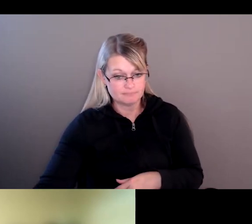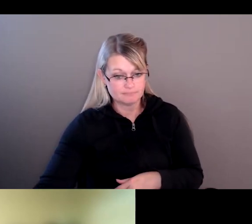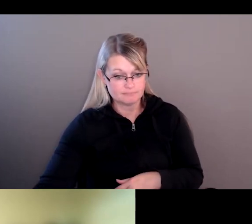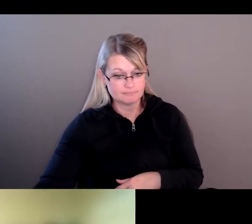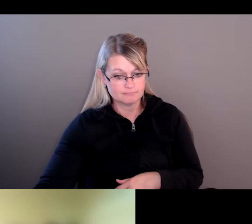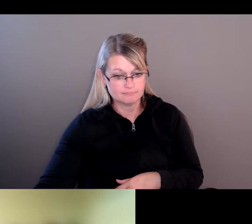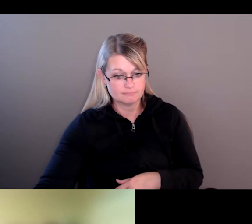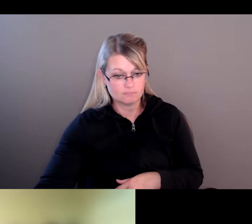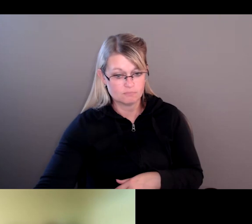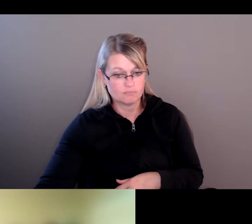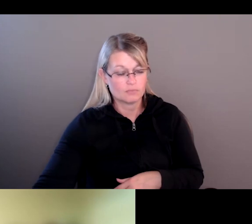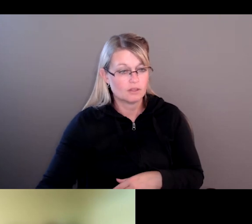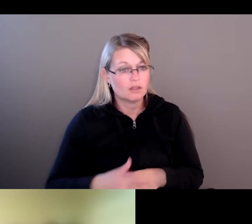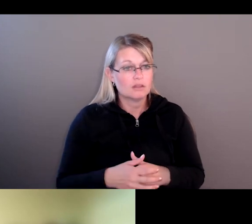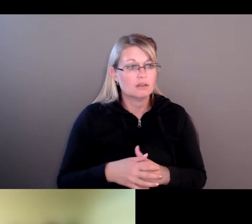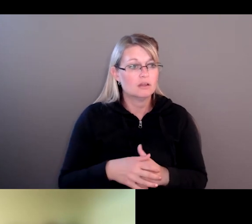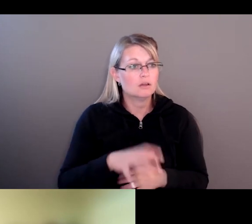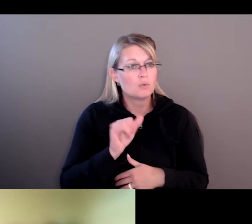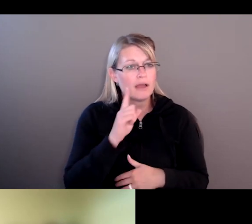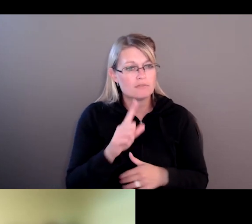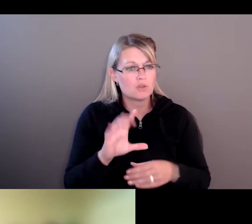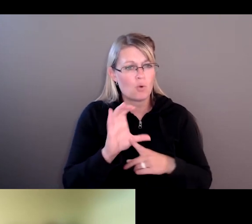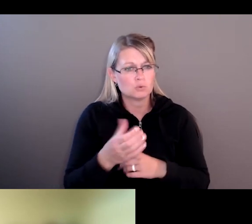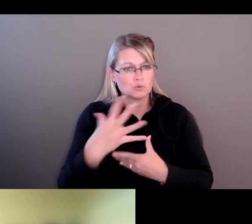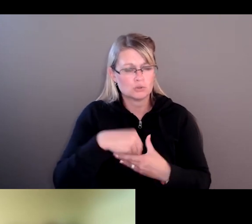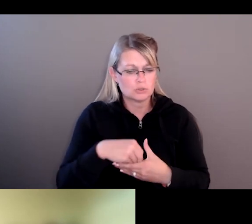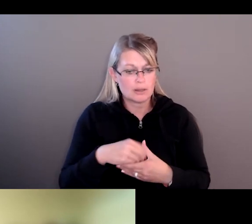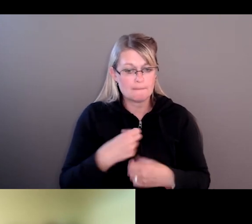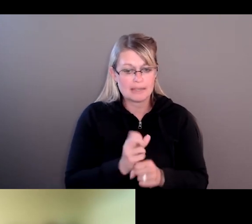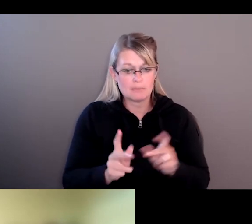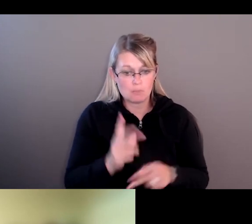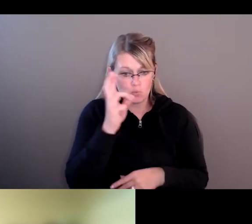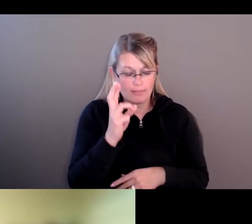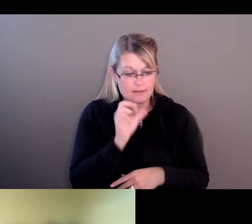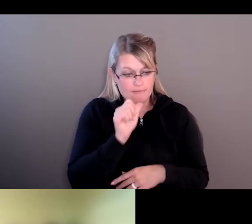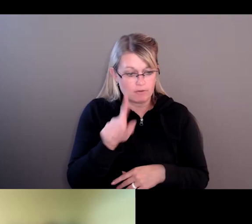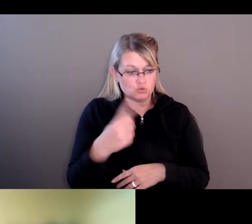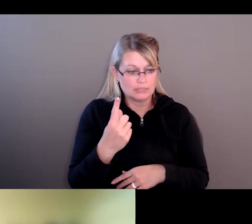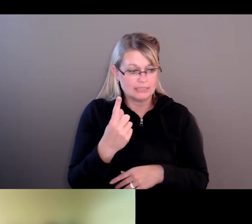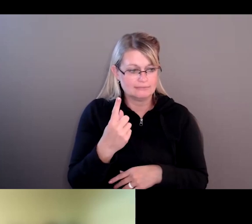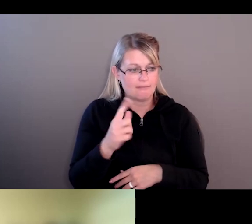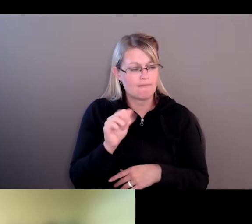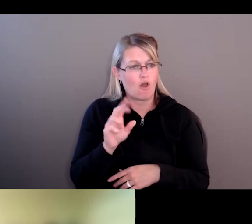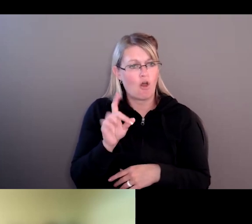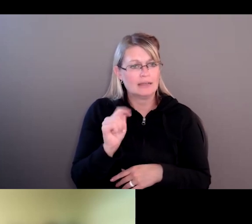building a culture of inclusion and making people realize it's not just an audit fix, audit fix,